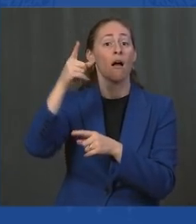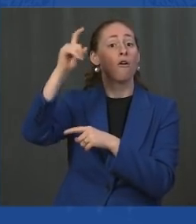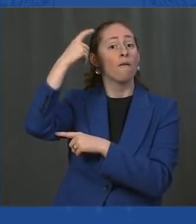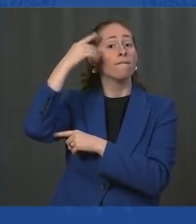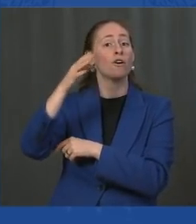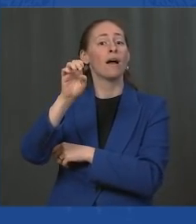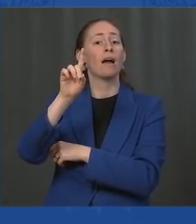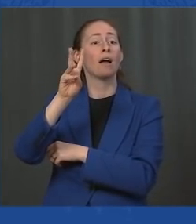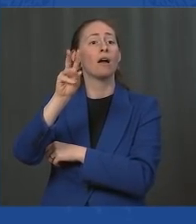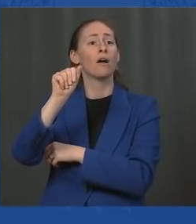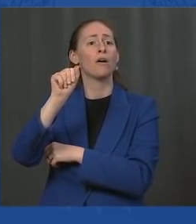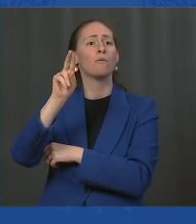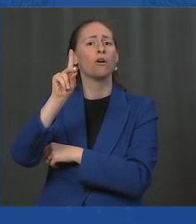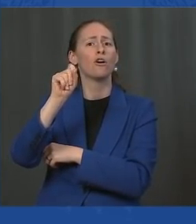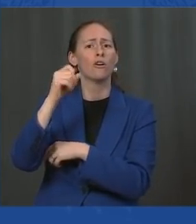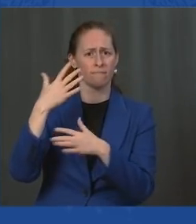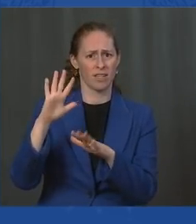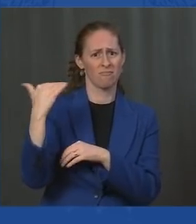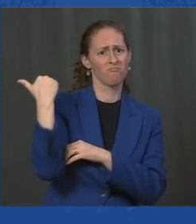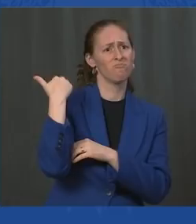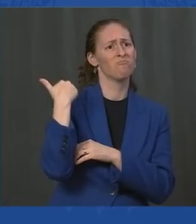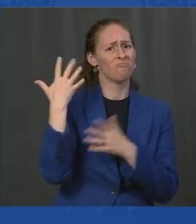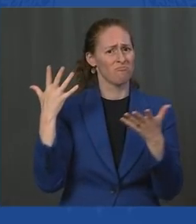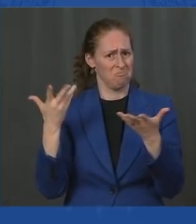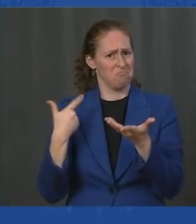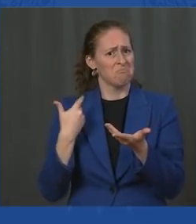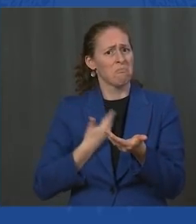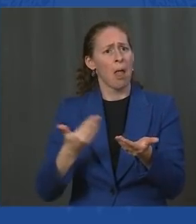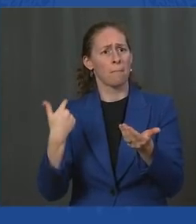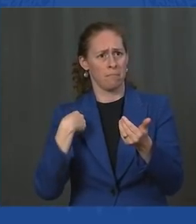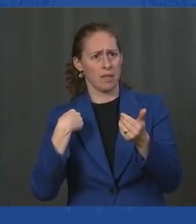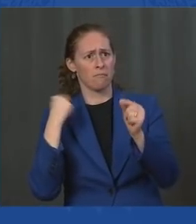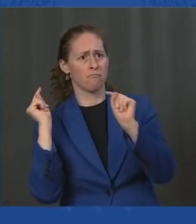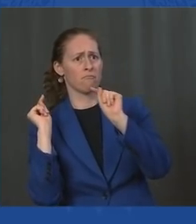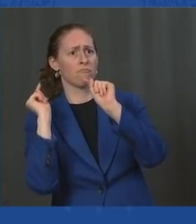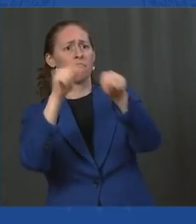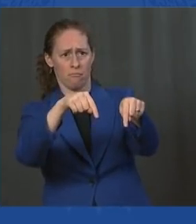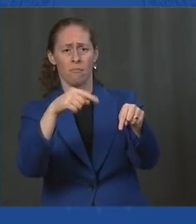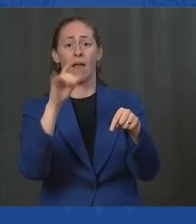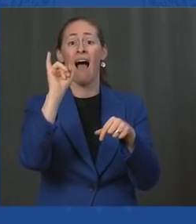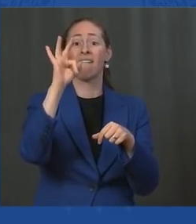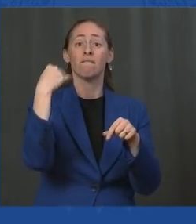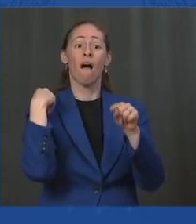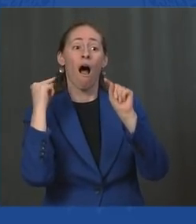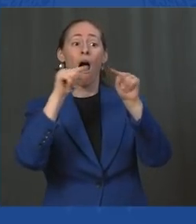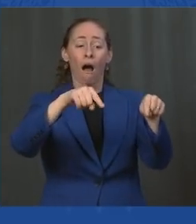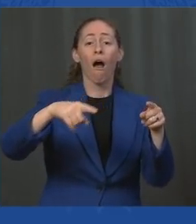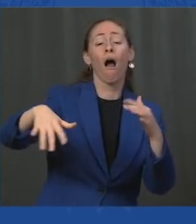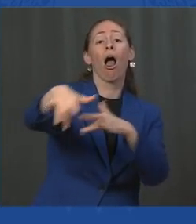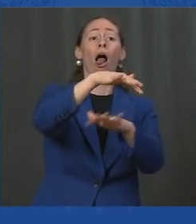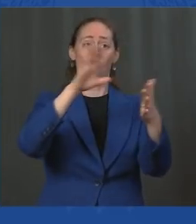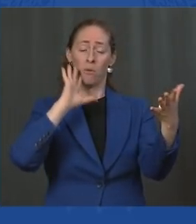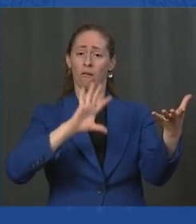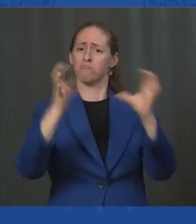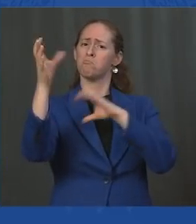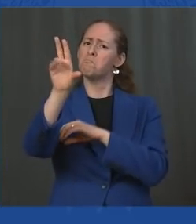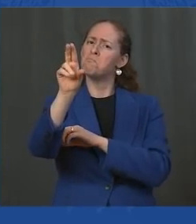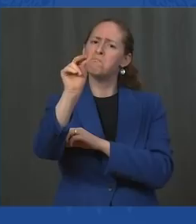that the visit will not disrupt recovery efforts on the ground. That's what I wanted to be sure of.